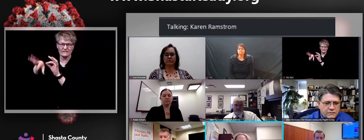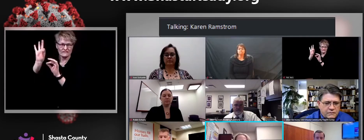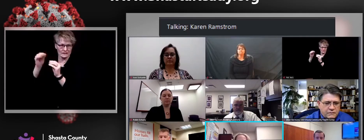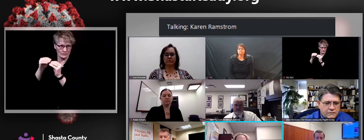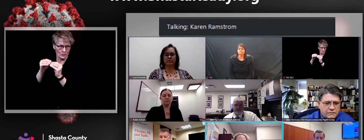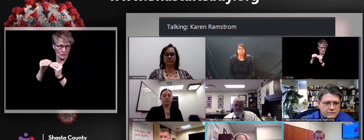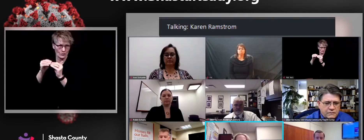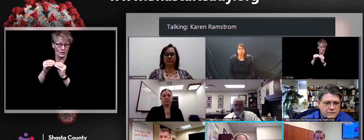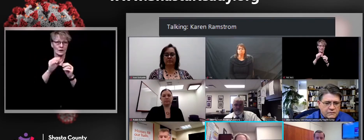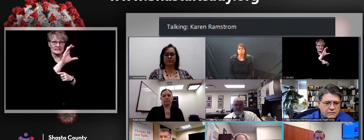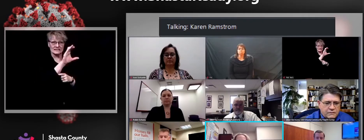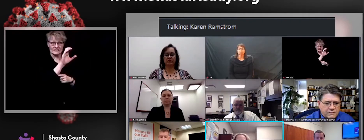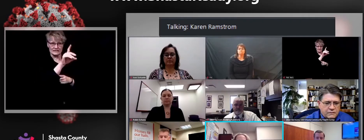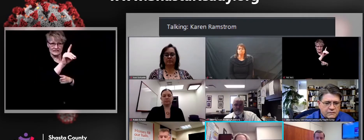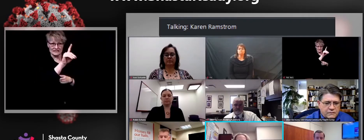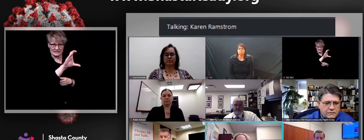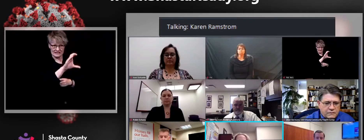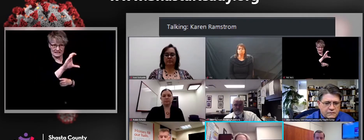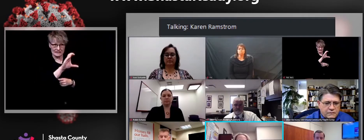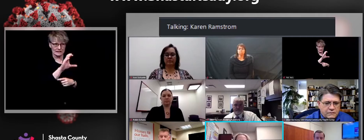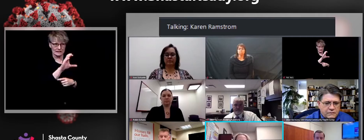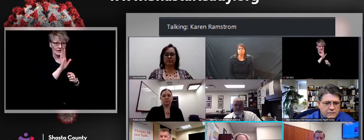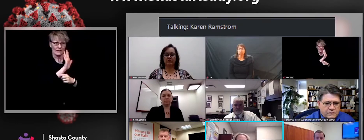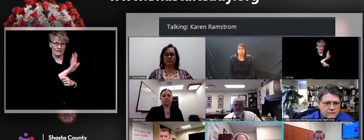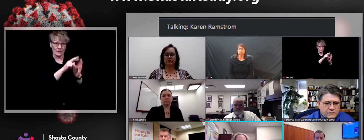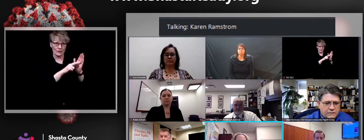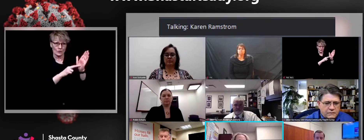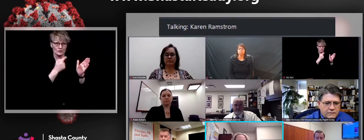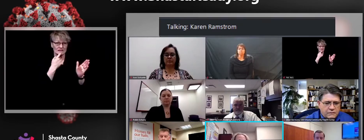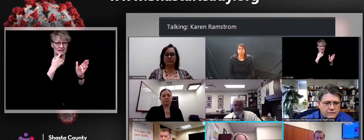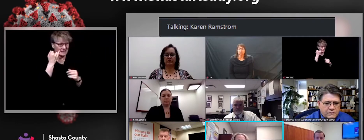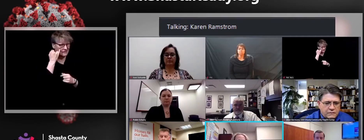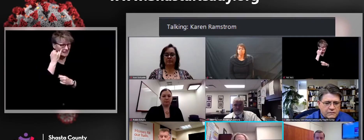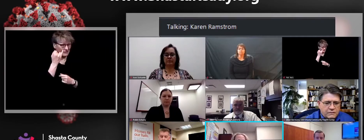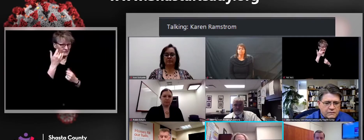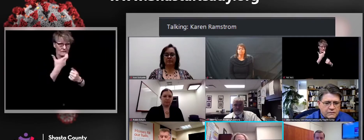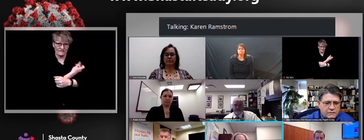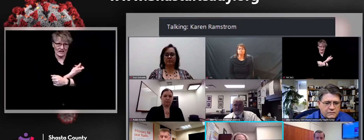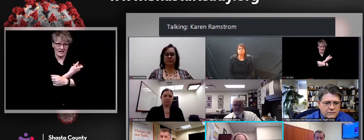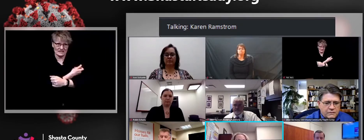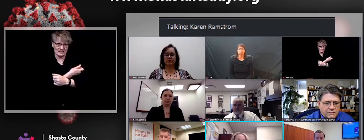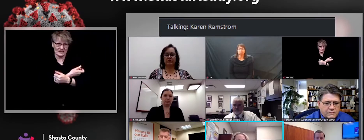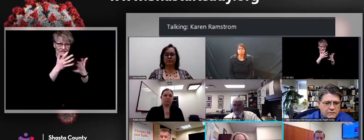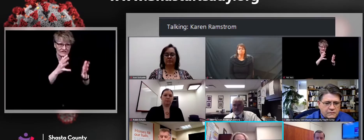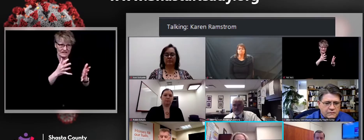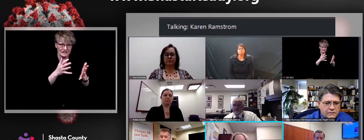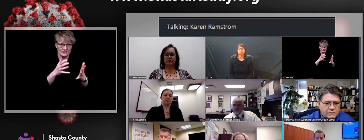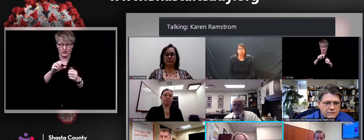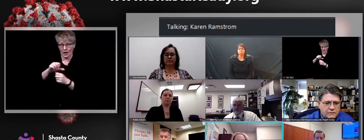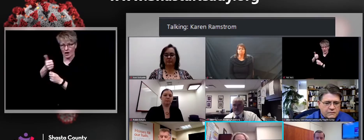vaccinated individuals to get together with other vaccinated individuals or low-risk unvaccinated